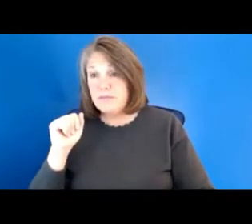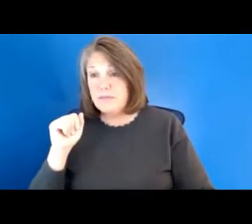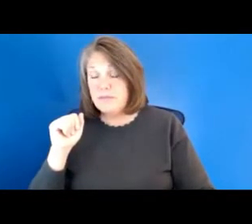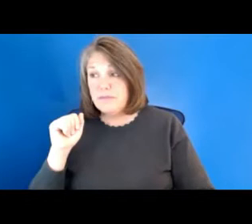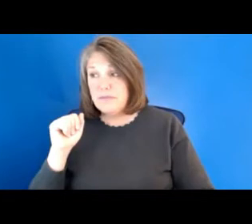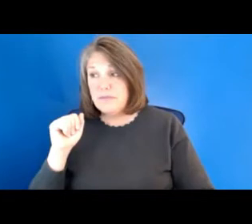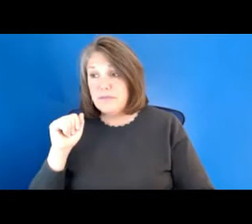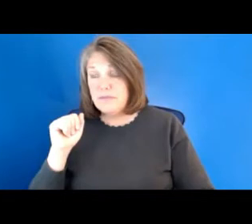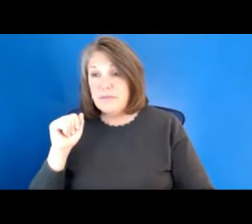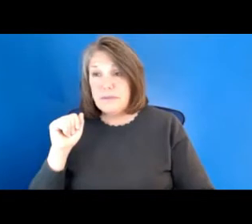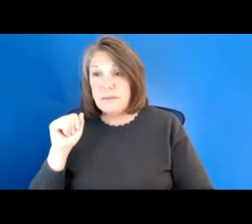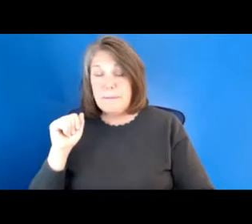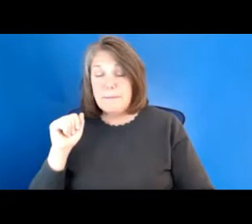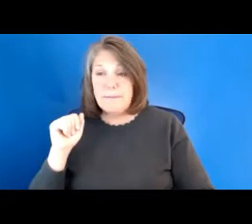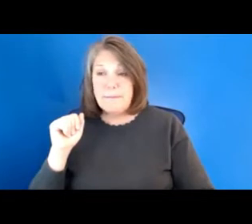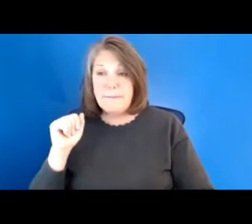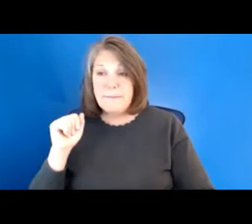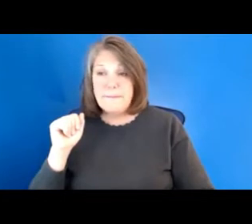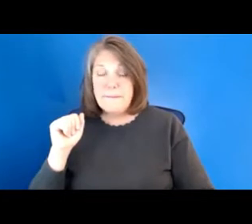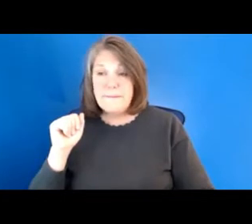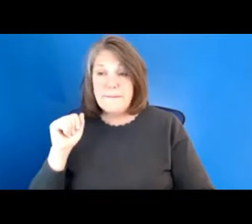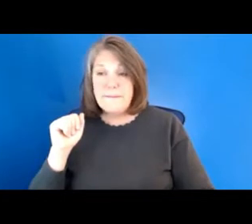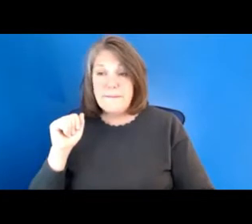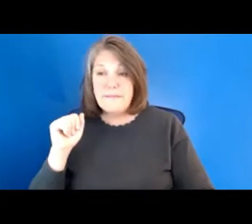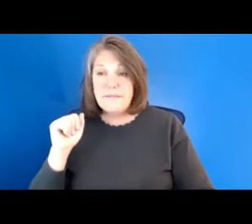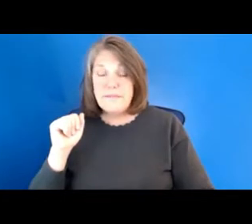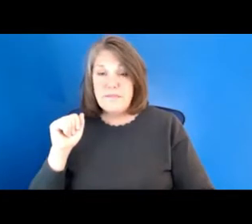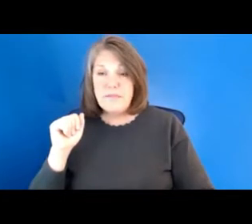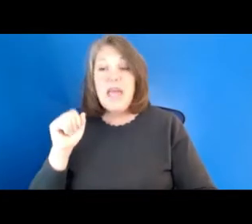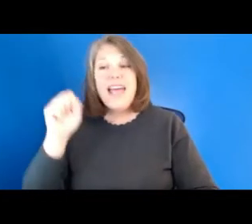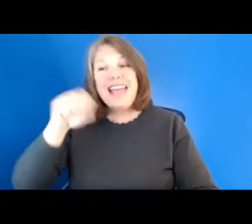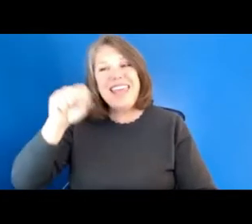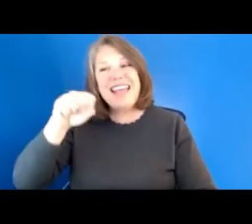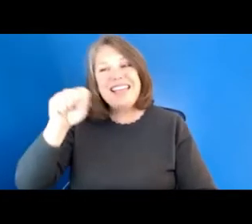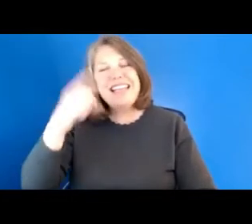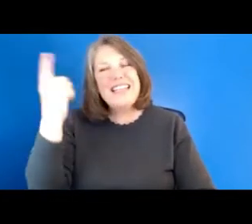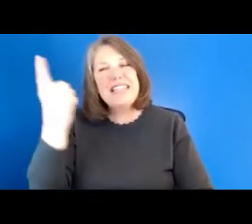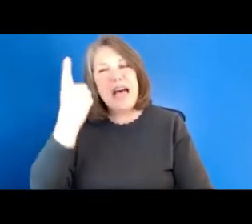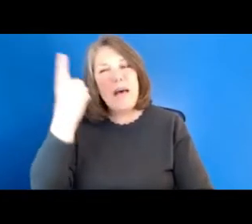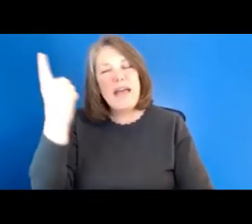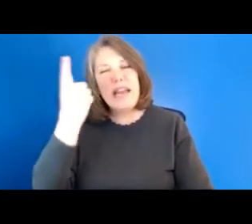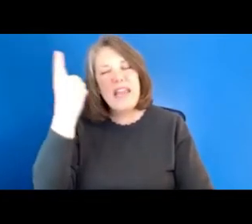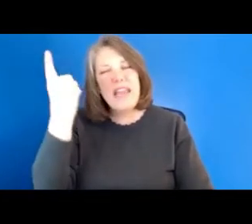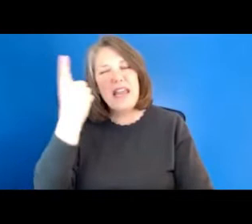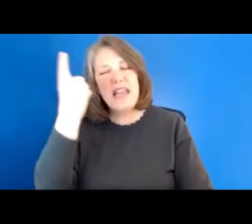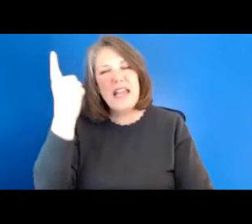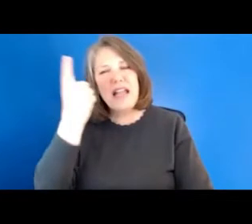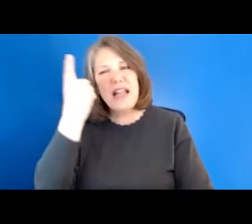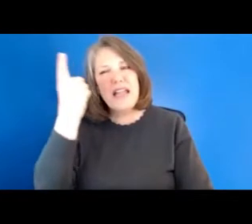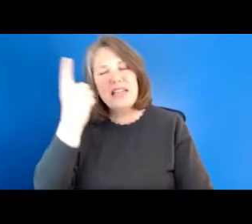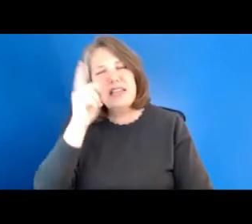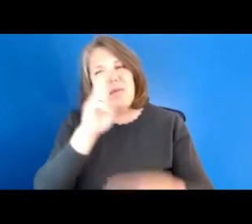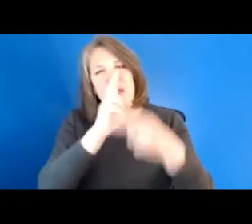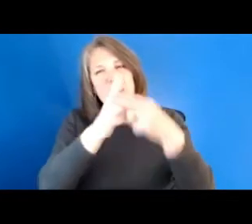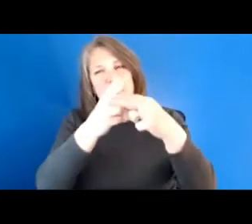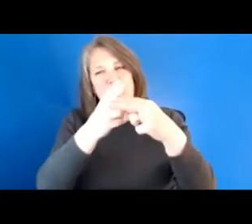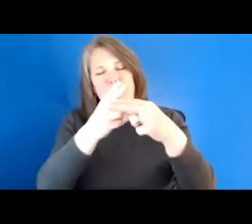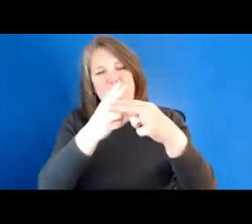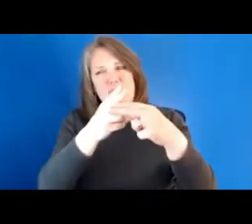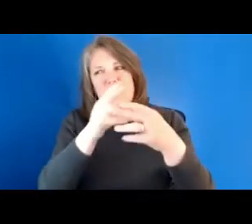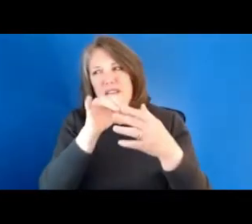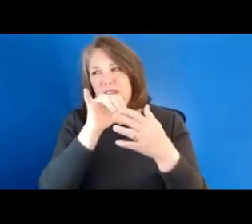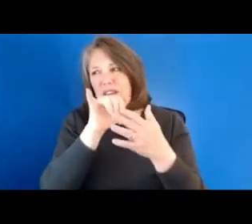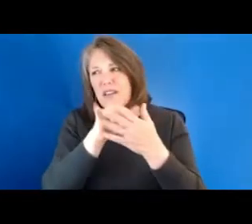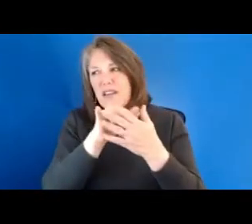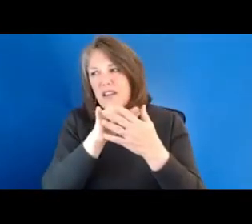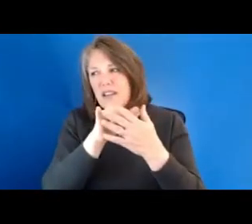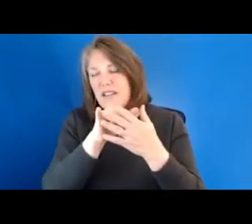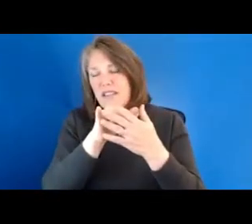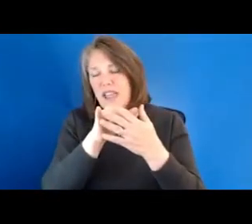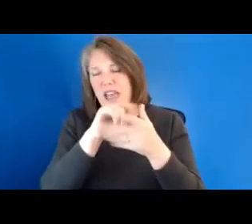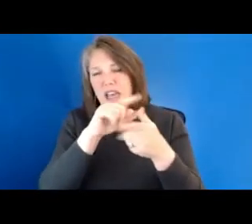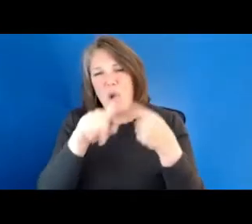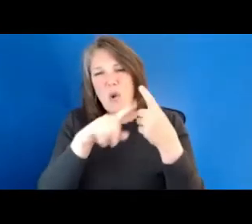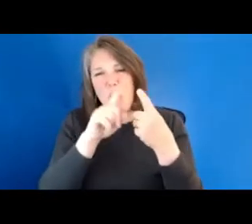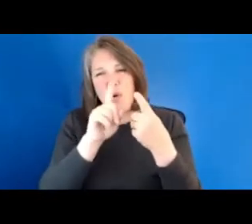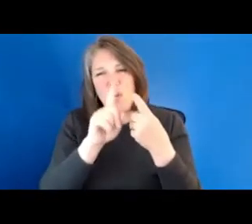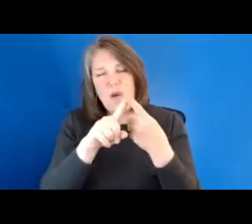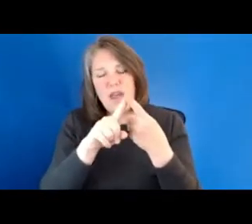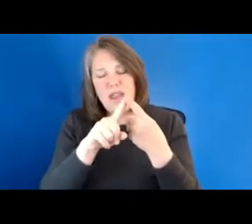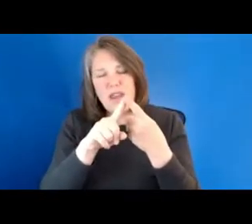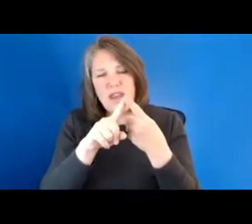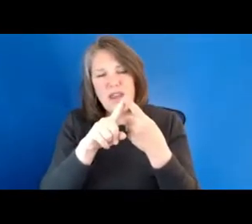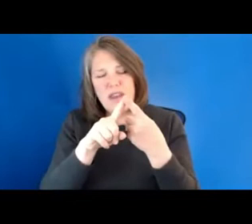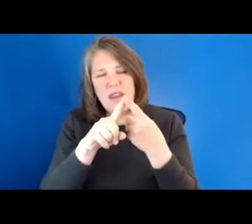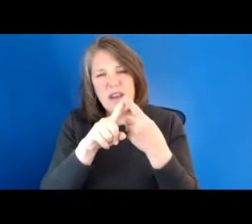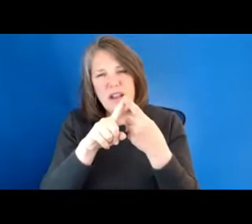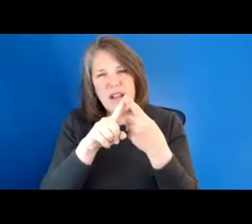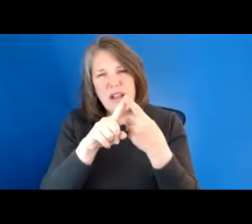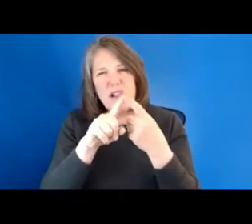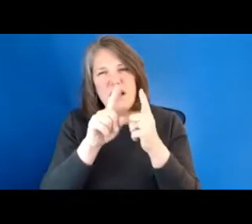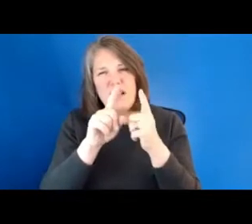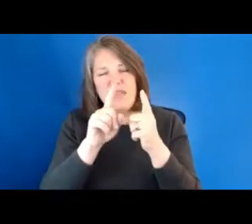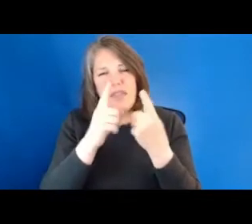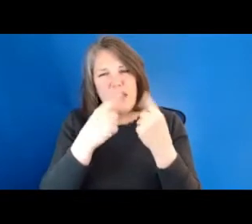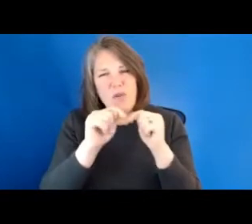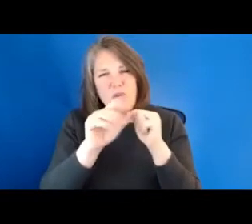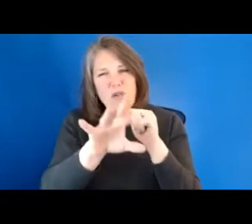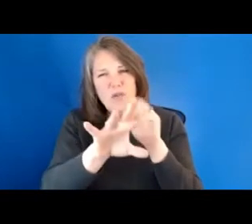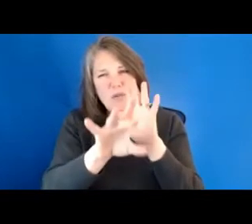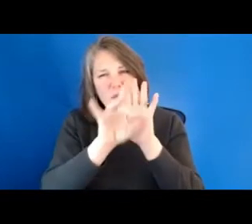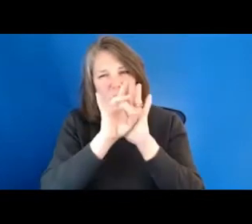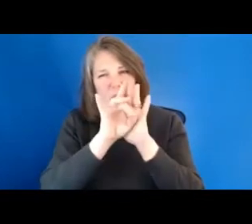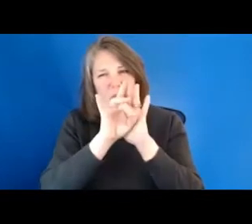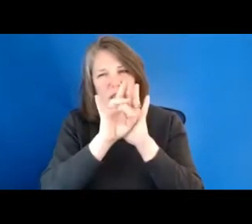17:10:31 >> TONY PALS: Someone mentioned that when they go to the chooser template page,